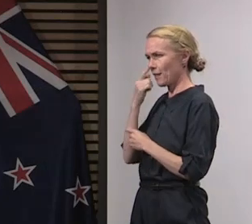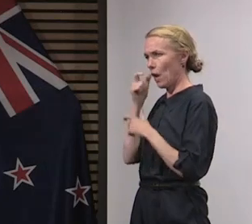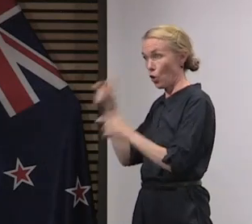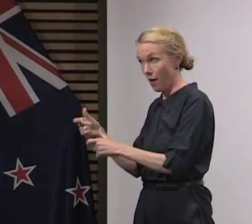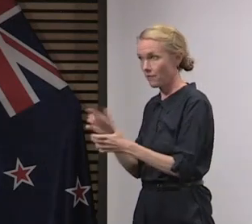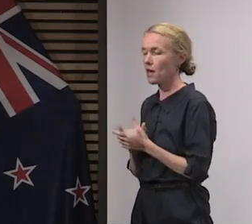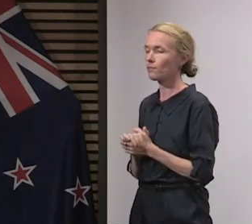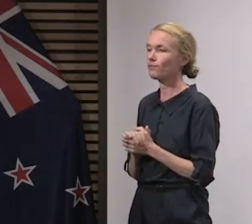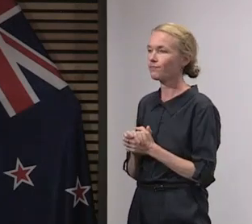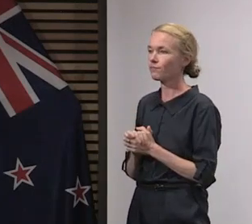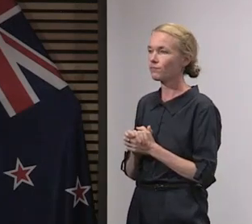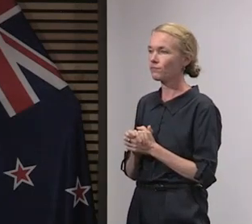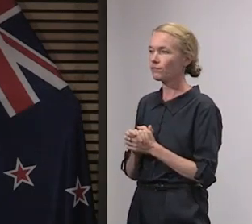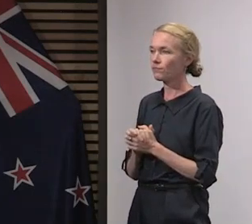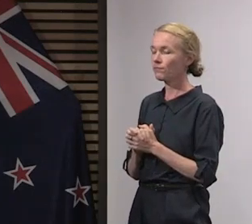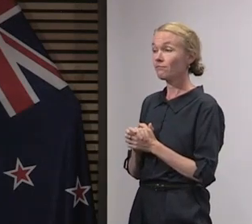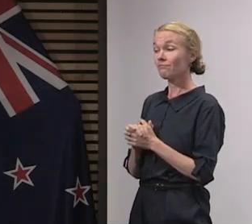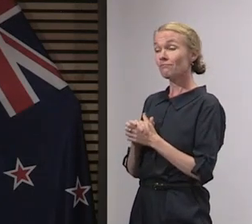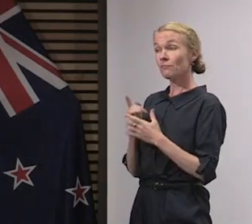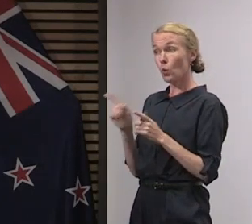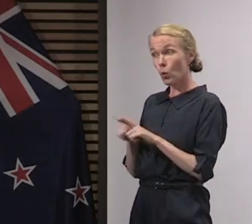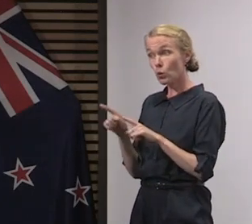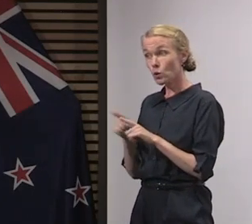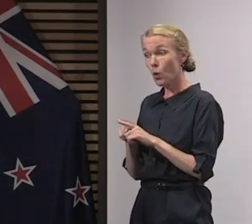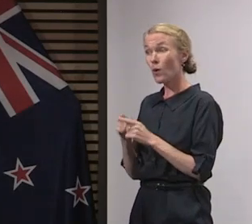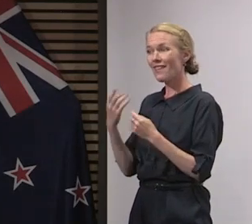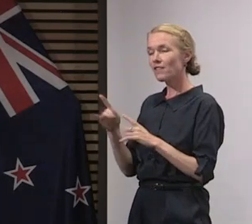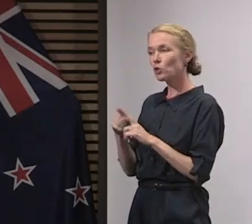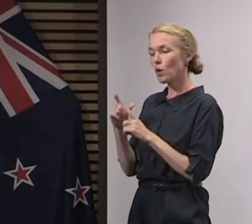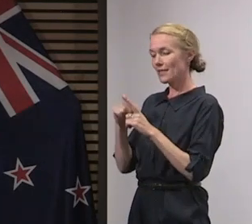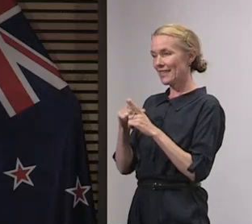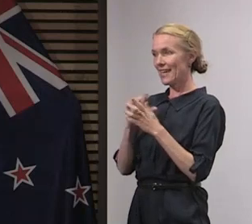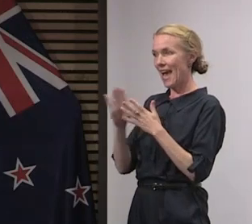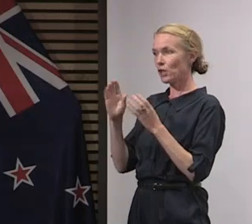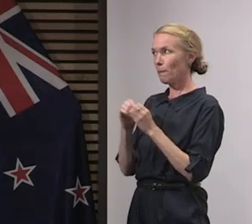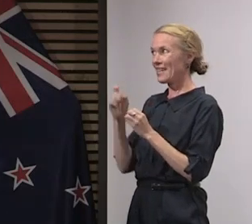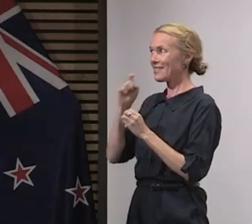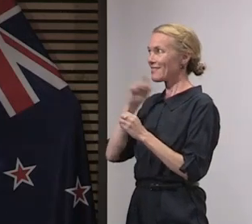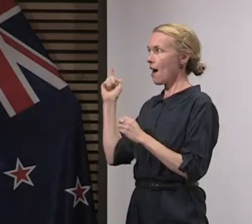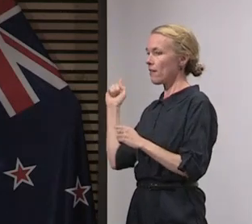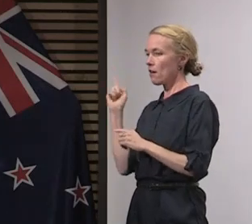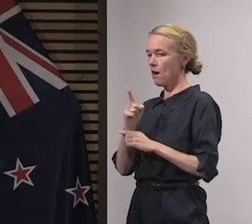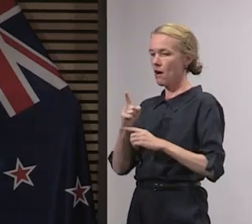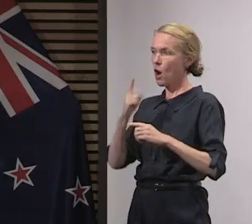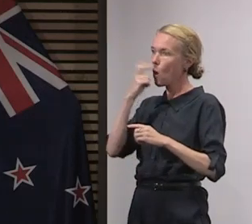and/or strict self-isolation for those who may be close contacts, can be maintained.